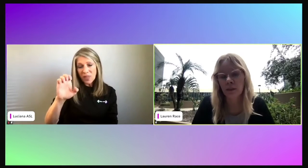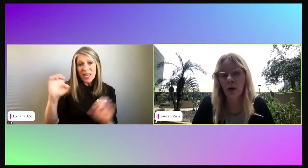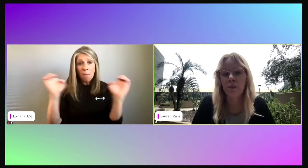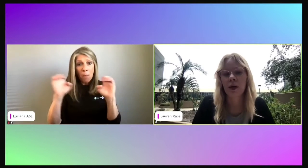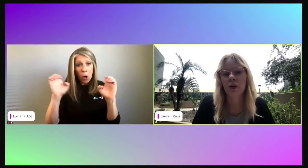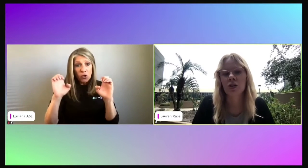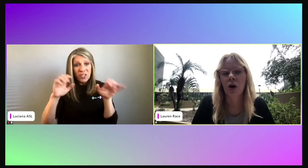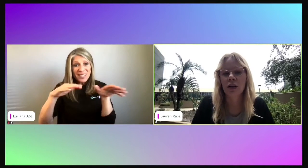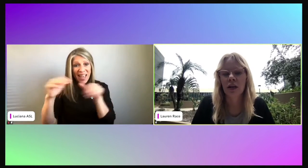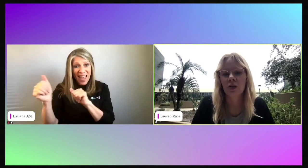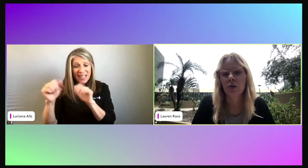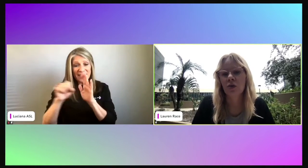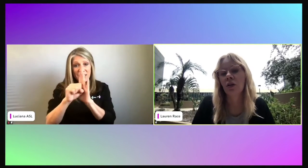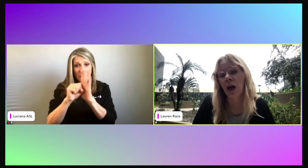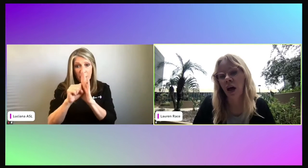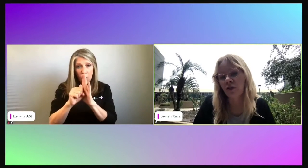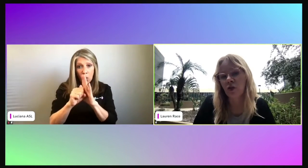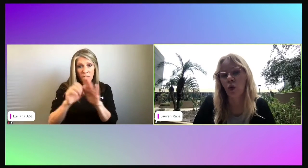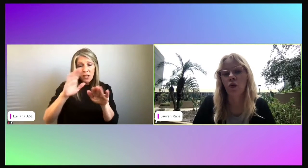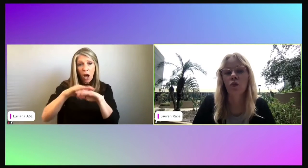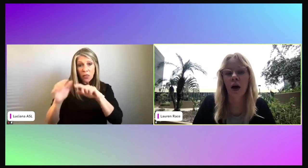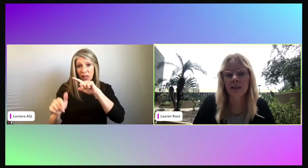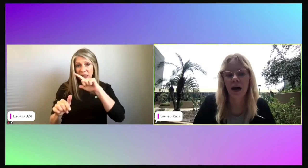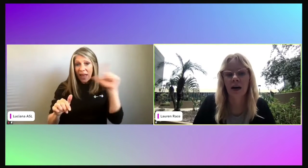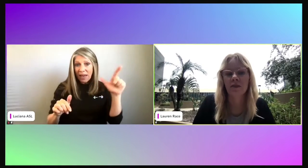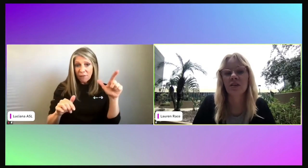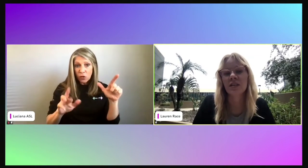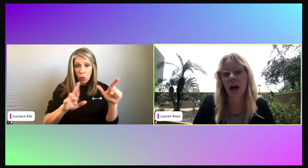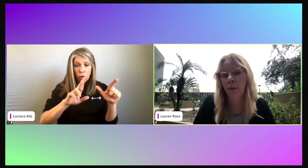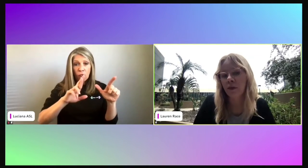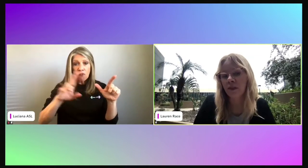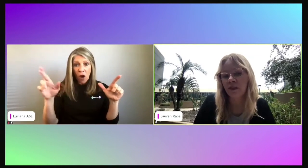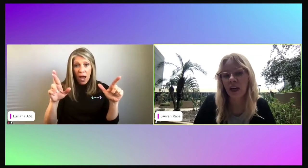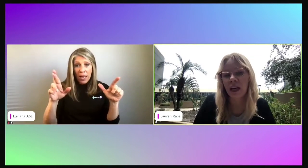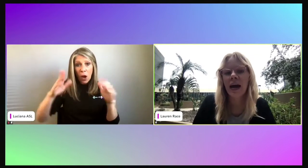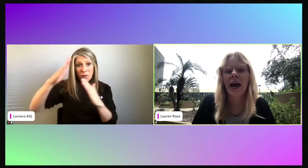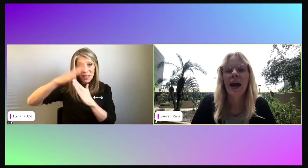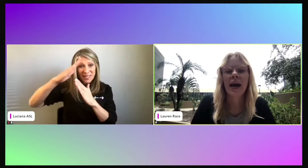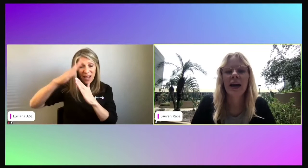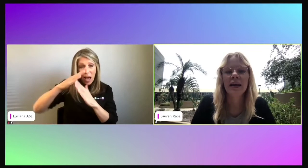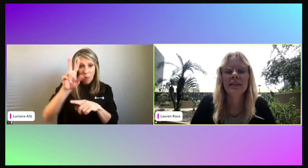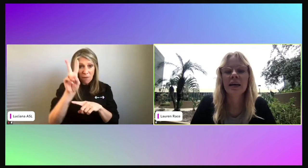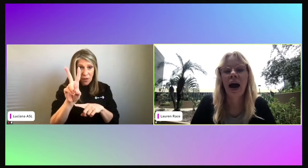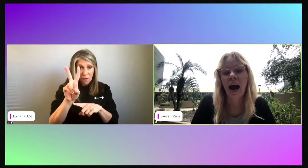specific direction. And that uses a four point stroke. The